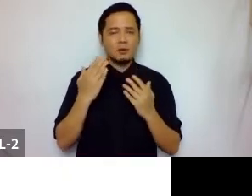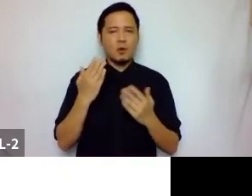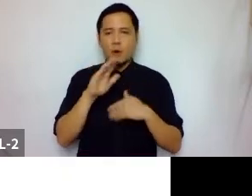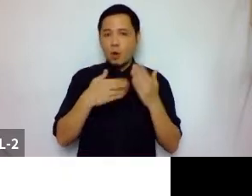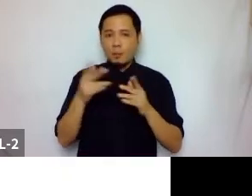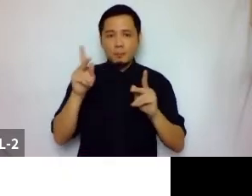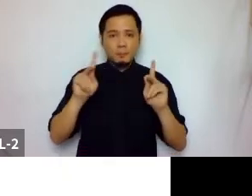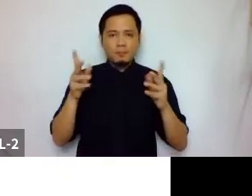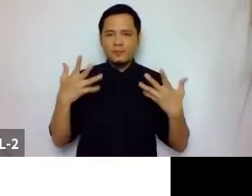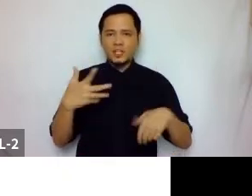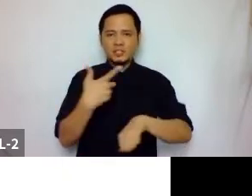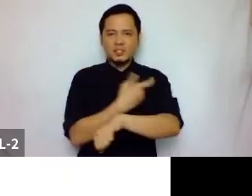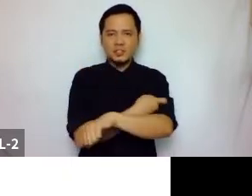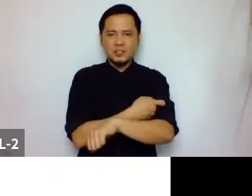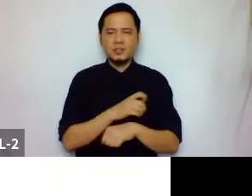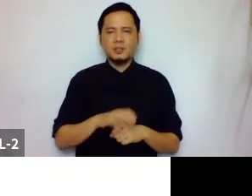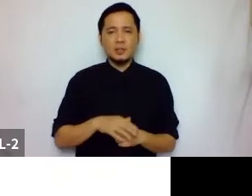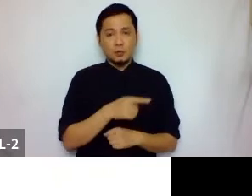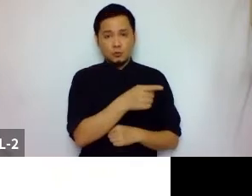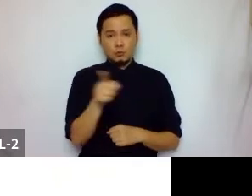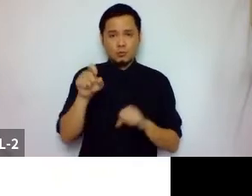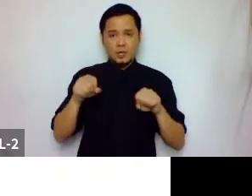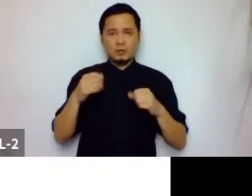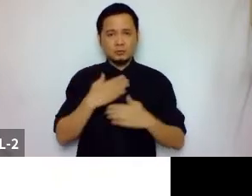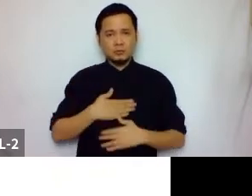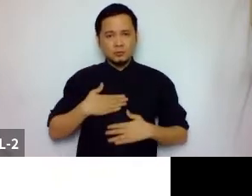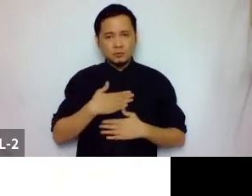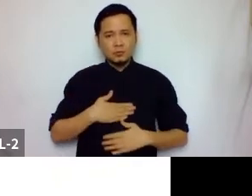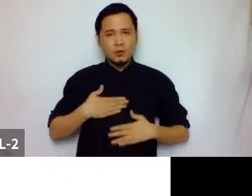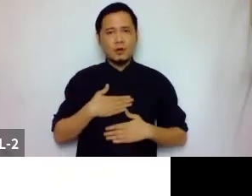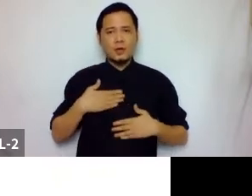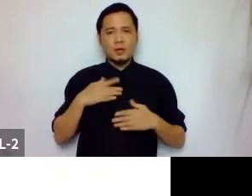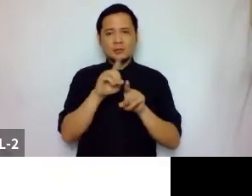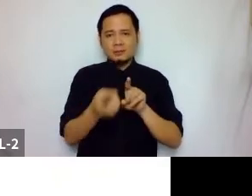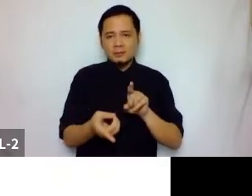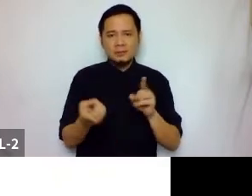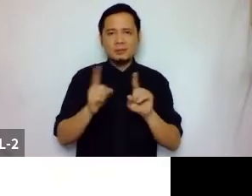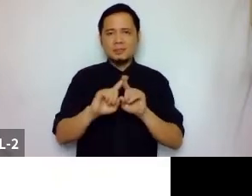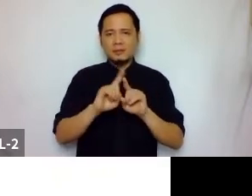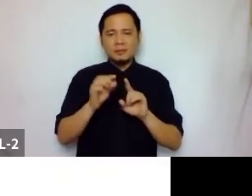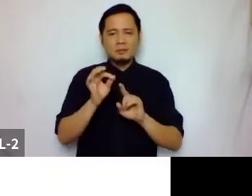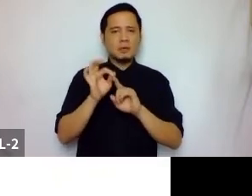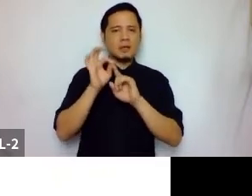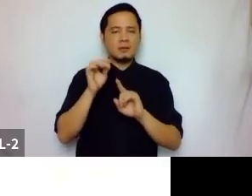You will be able to enjoy discounts from different restaurants by just showing your vaccination card.